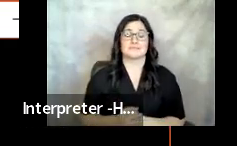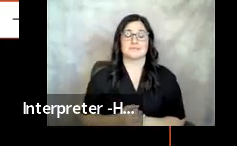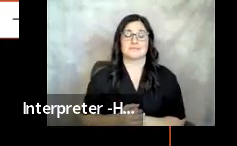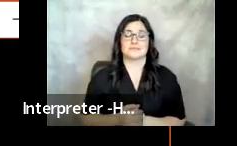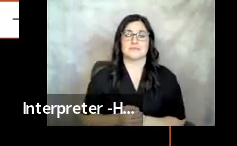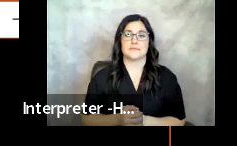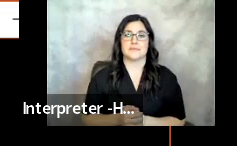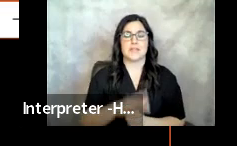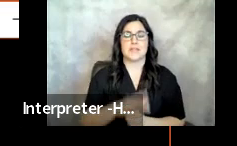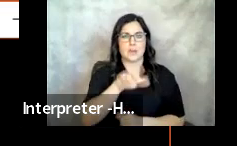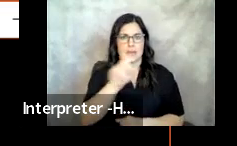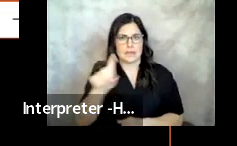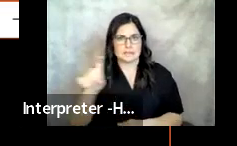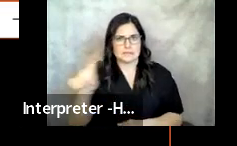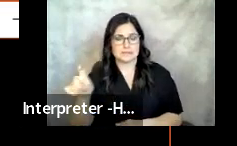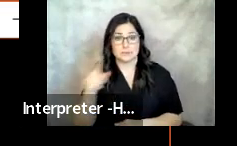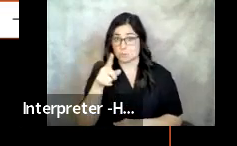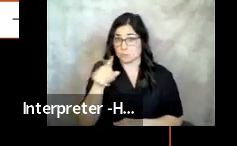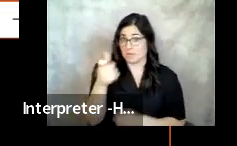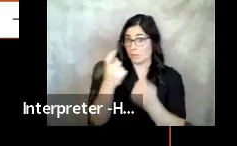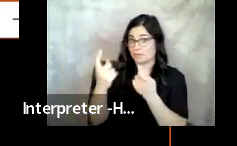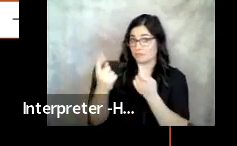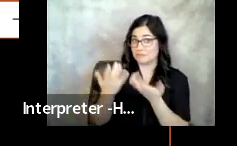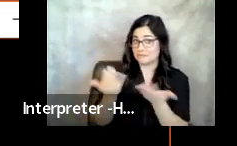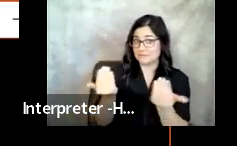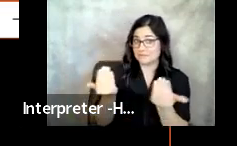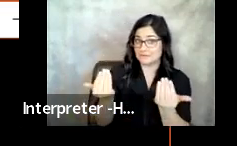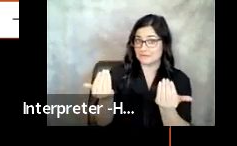Let me ask, does anybody else have another question?